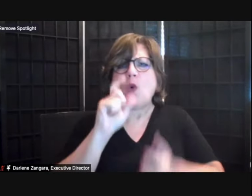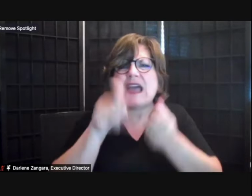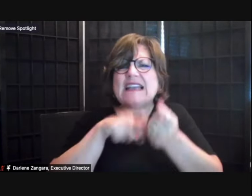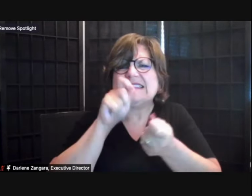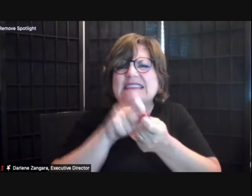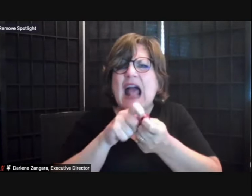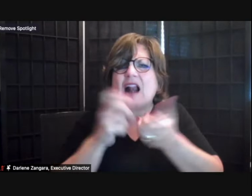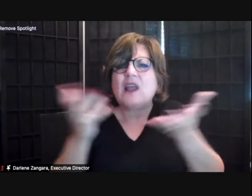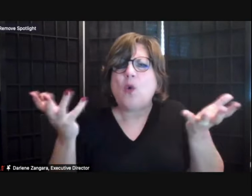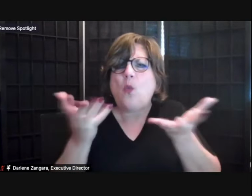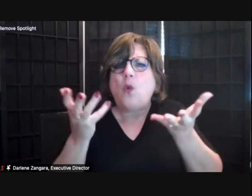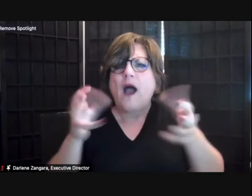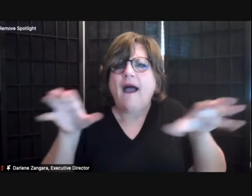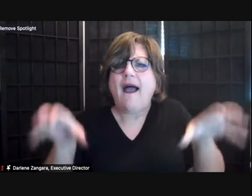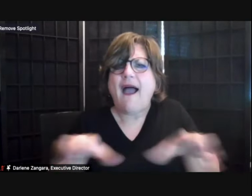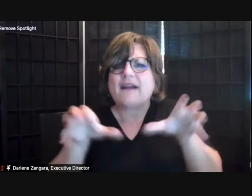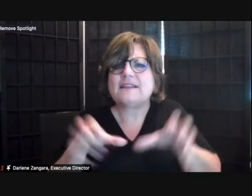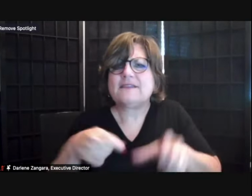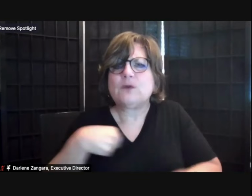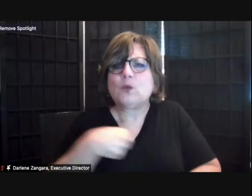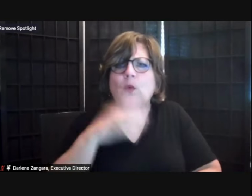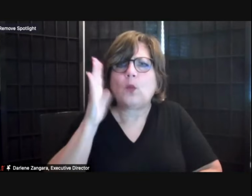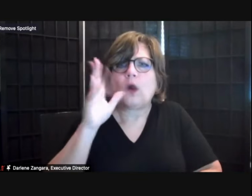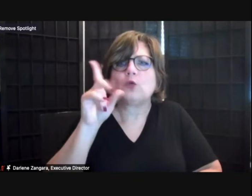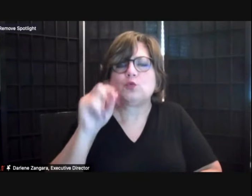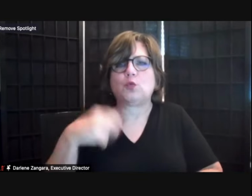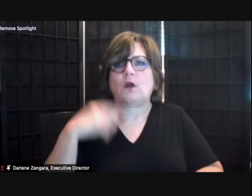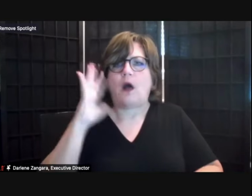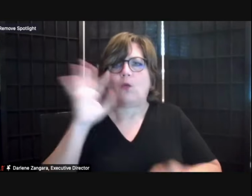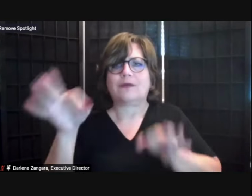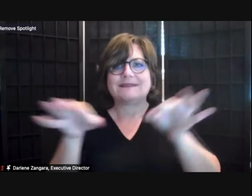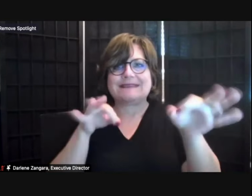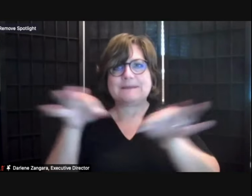to match the Ends to determine exactly what activities we would do.